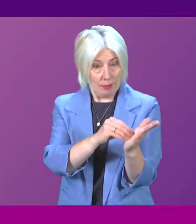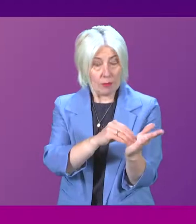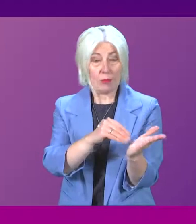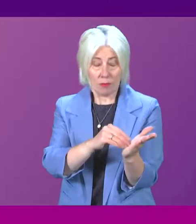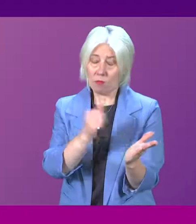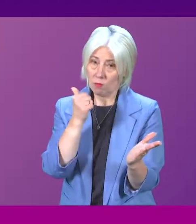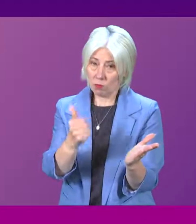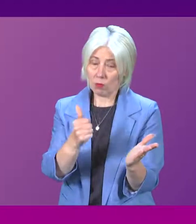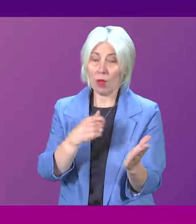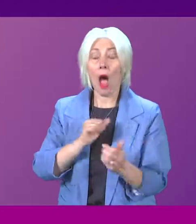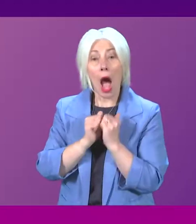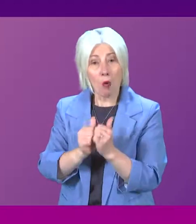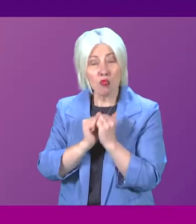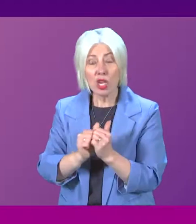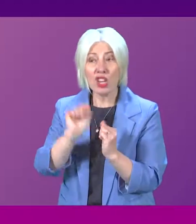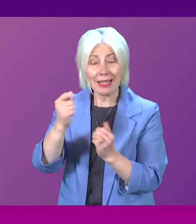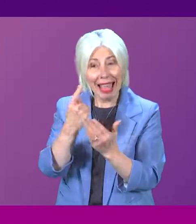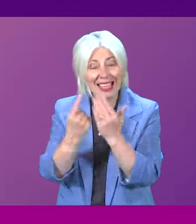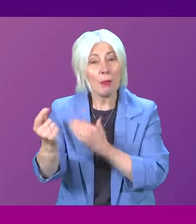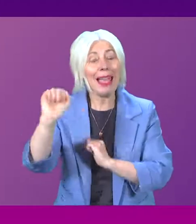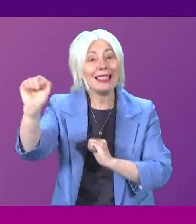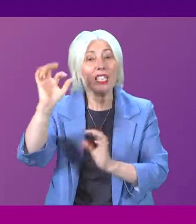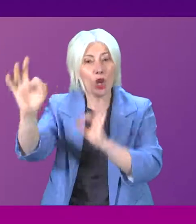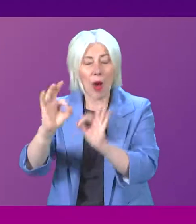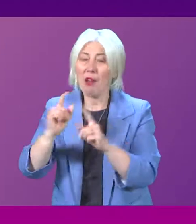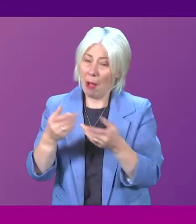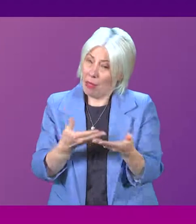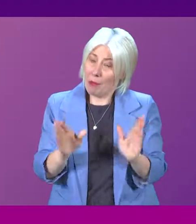I appreciate that the inquiry is independent but, given the public interest in any outcomes